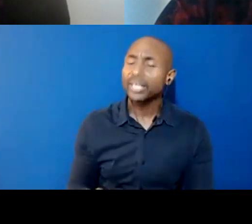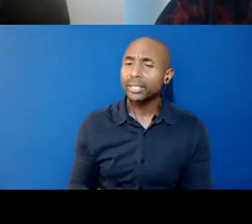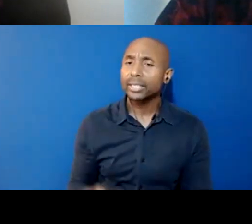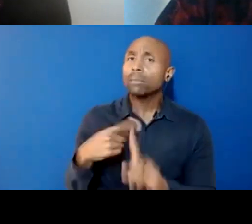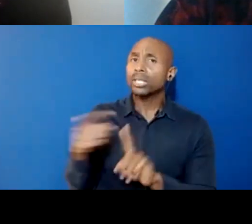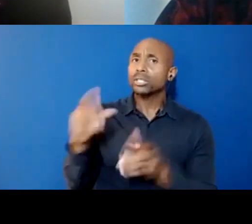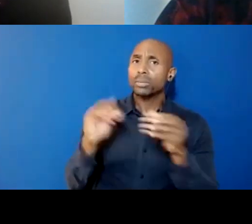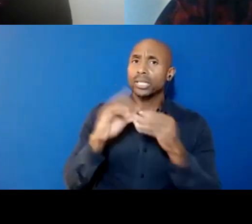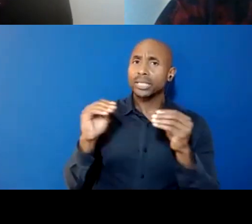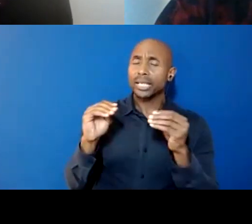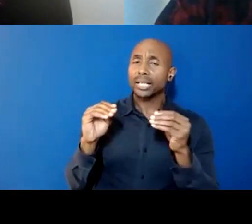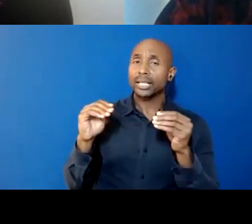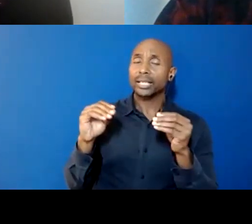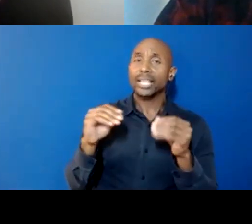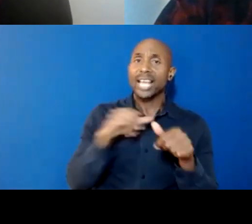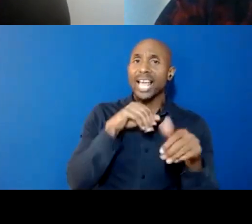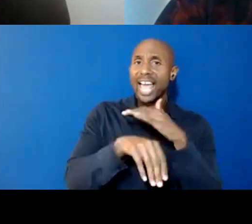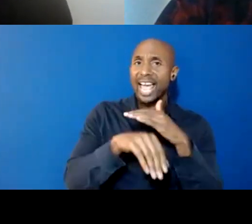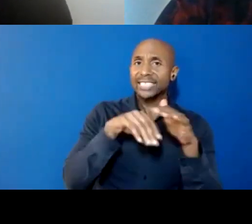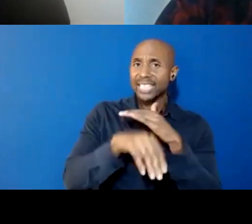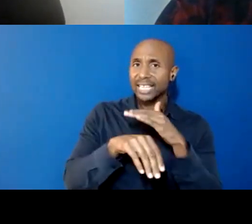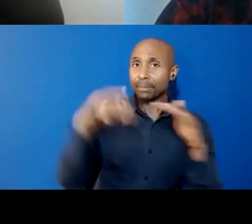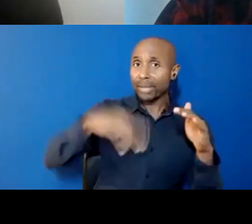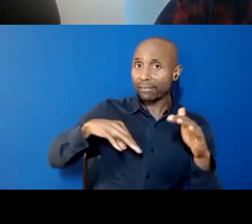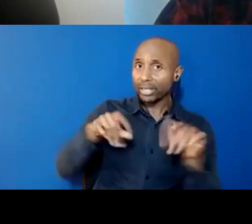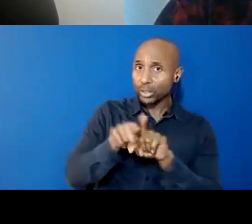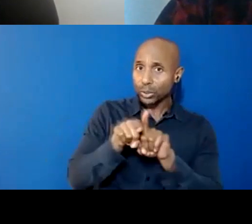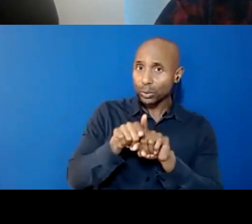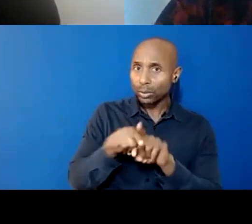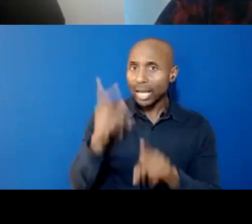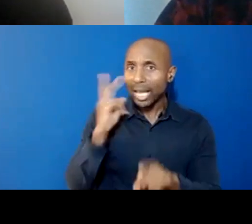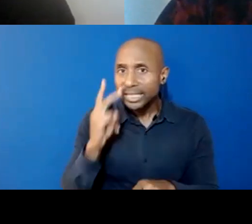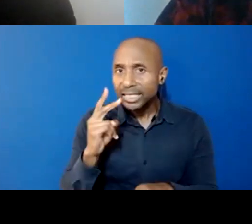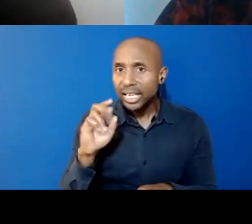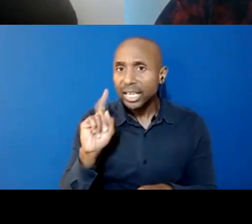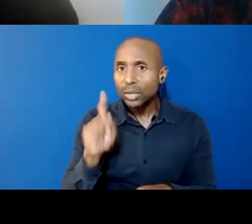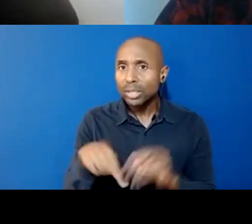We have a question in the chat about how can virtual exchange be an access tool to give